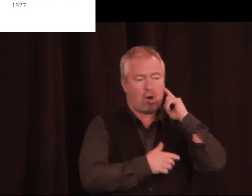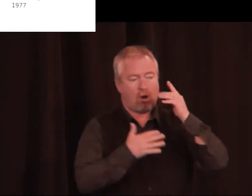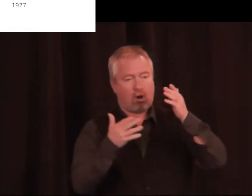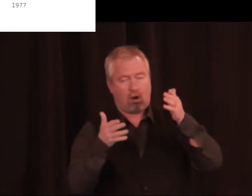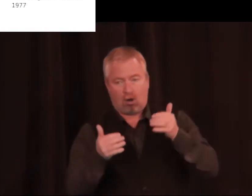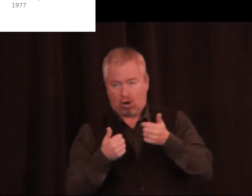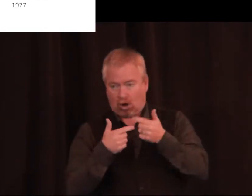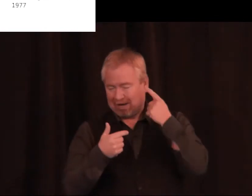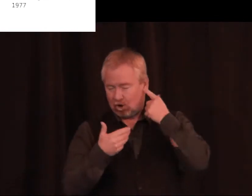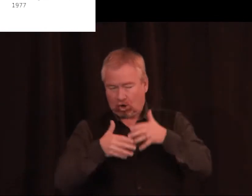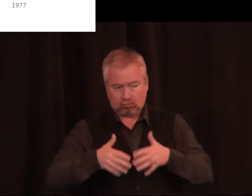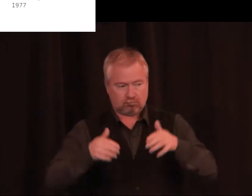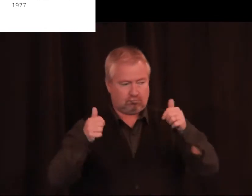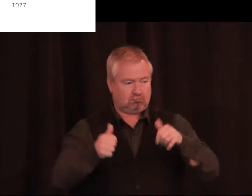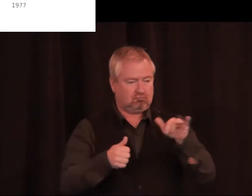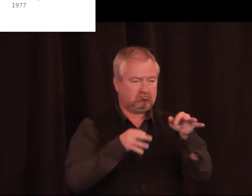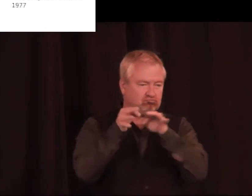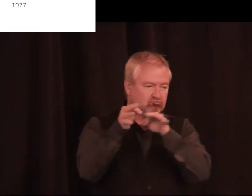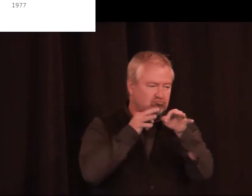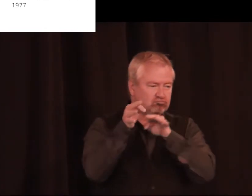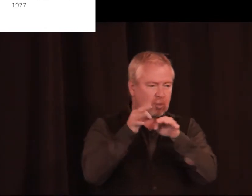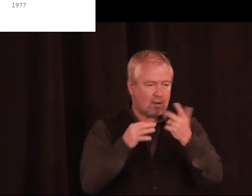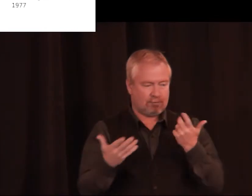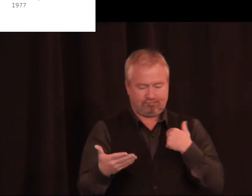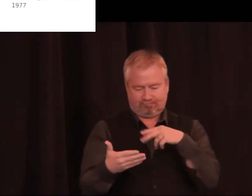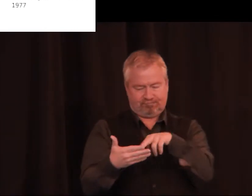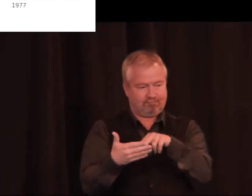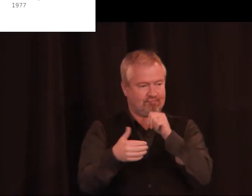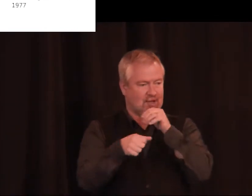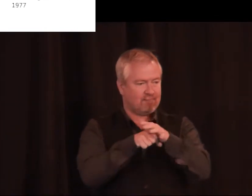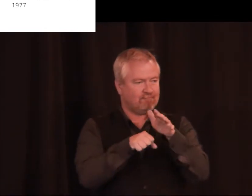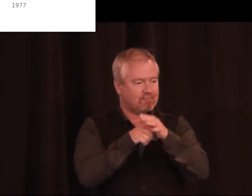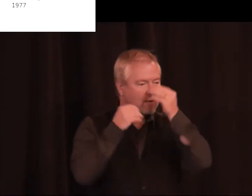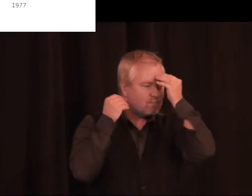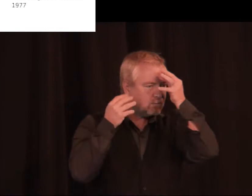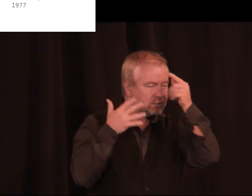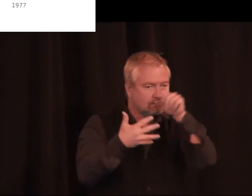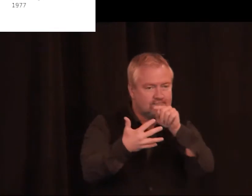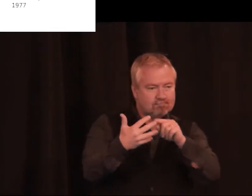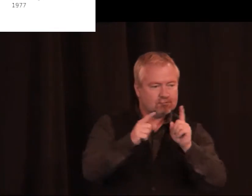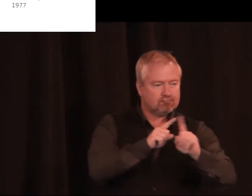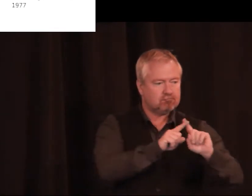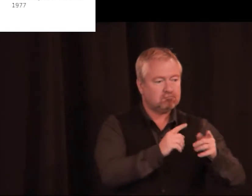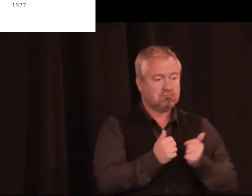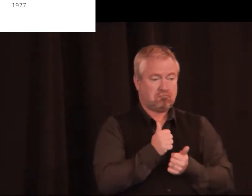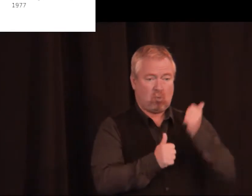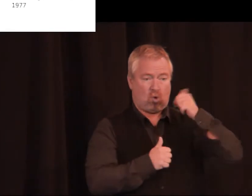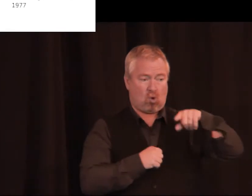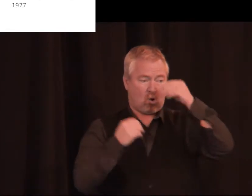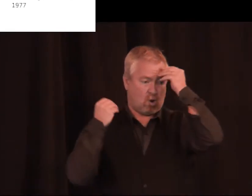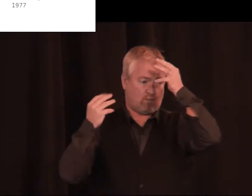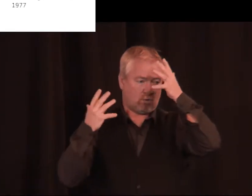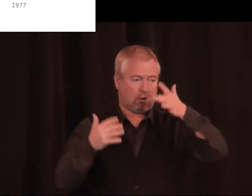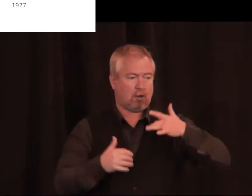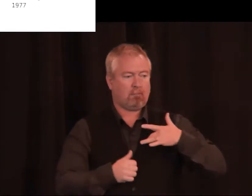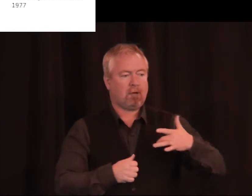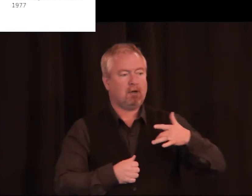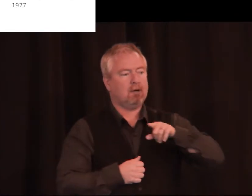really don't know a lot about this population. Most of the research that's been done has been done on children with severe to profound hearing loss.